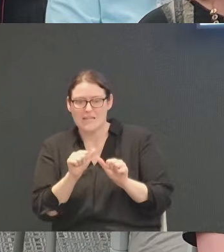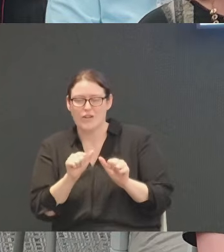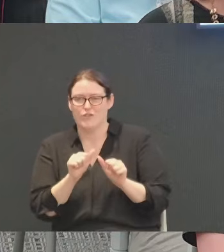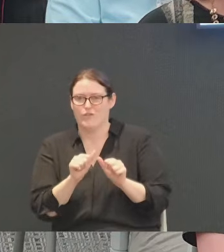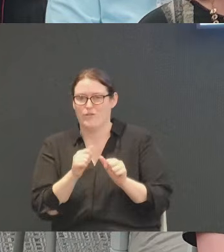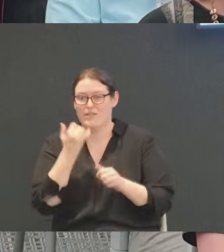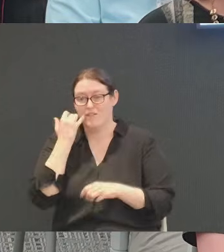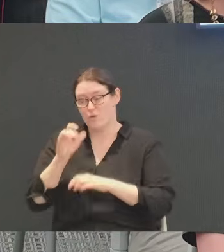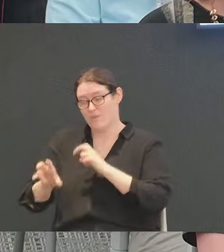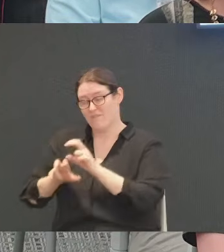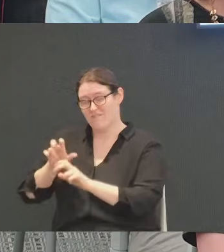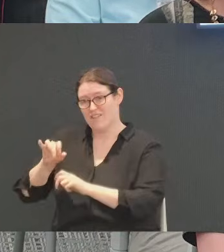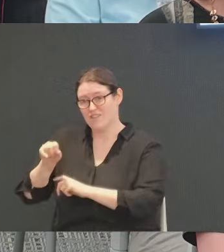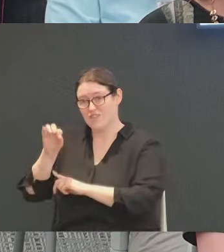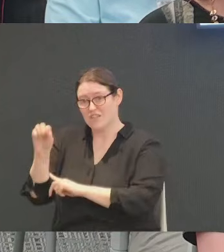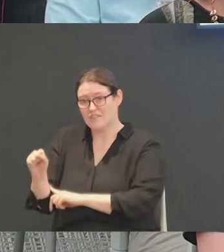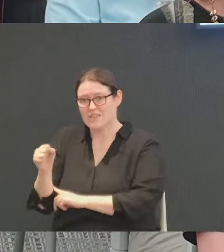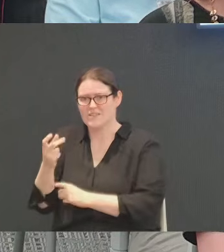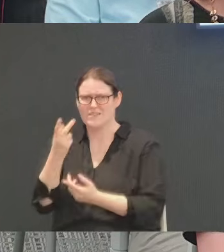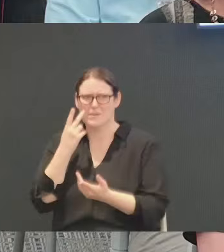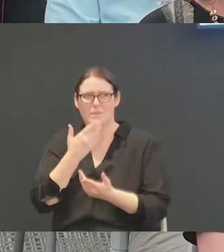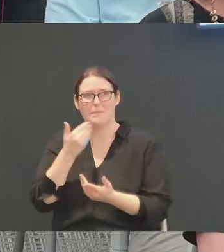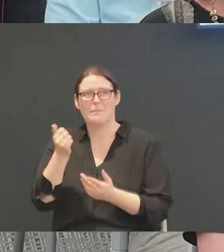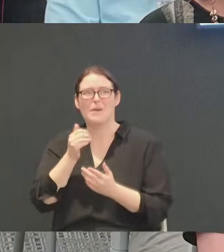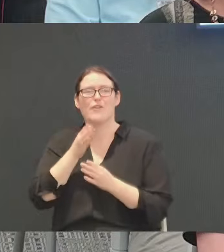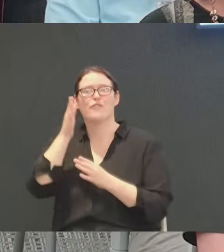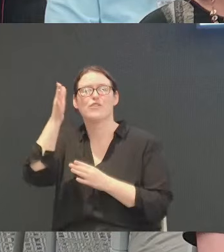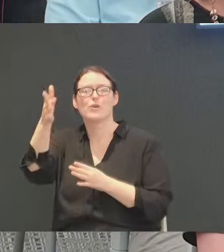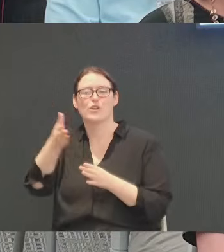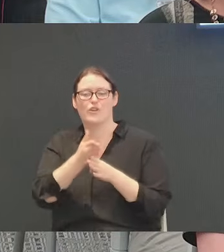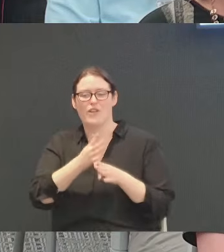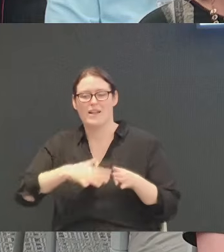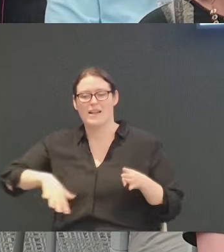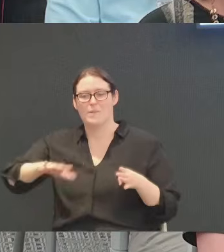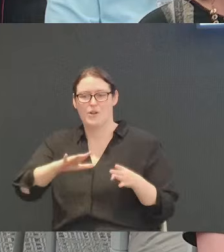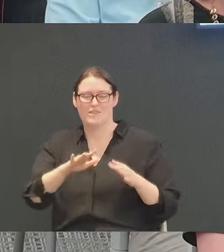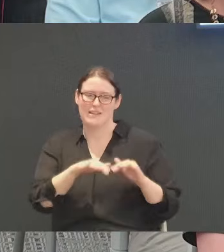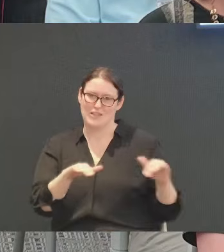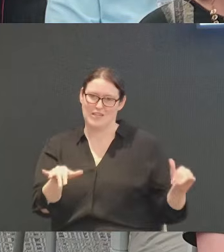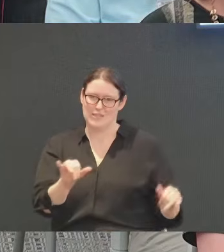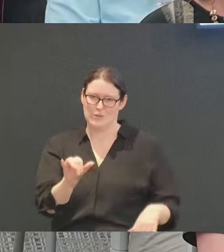and a brighter future for our neighbors and our children and give them the working tools